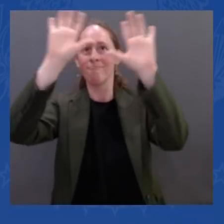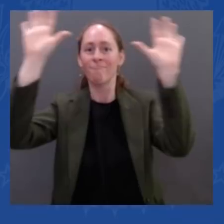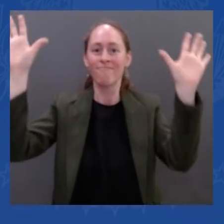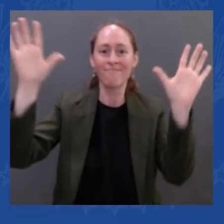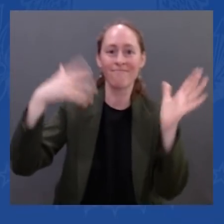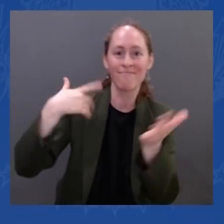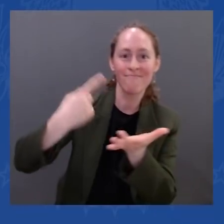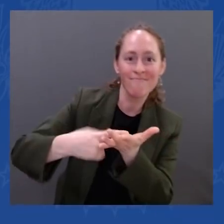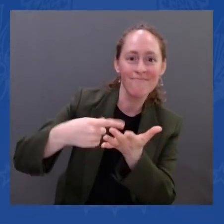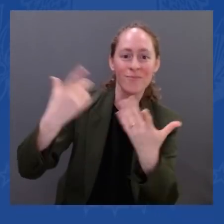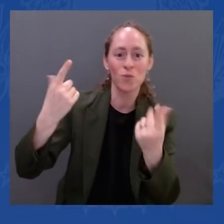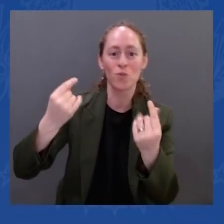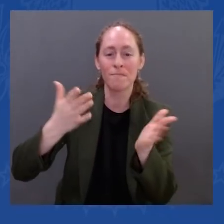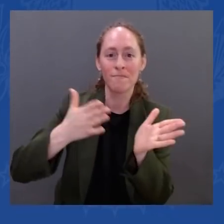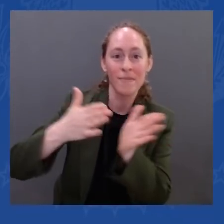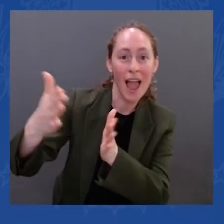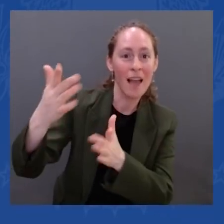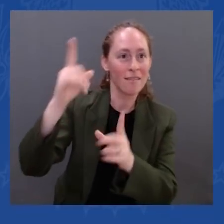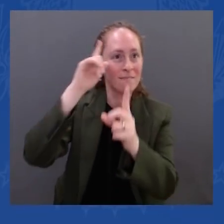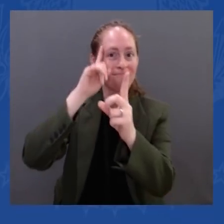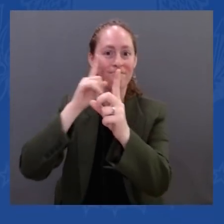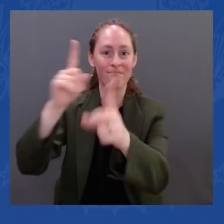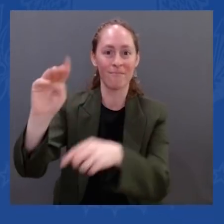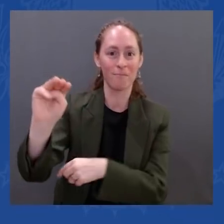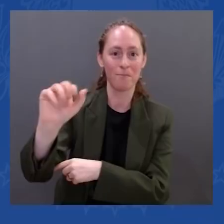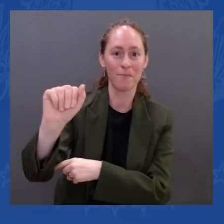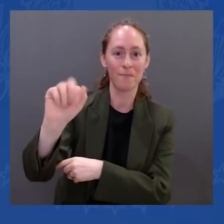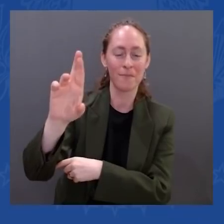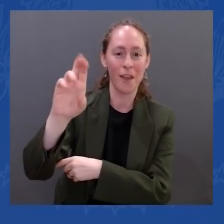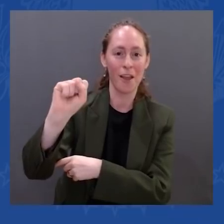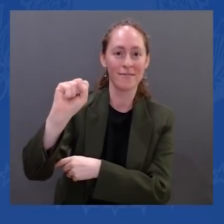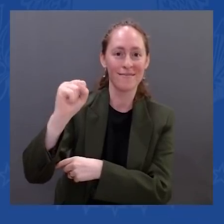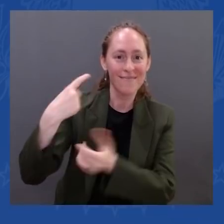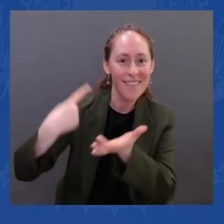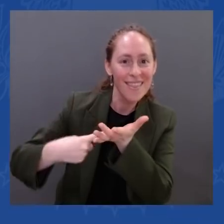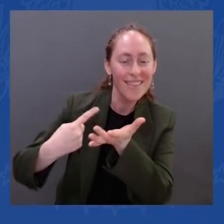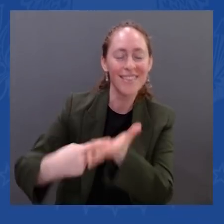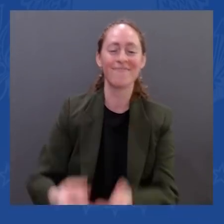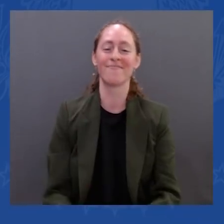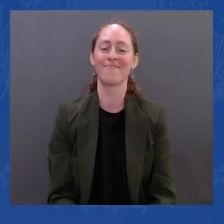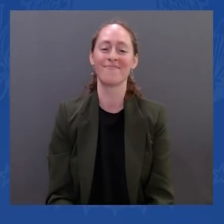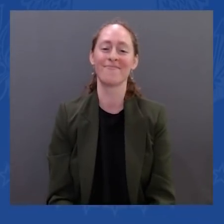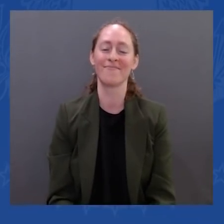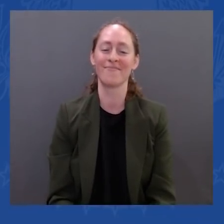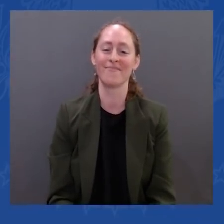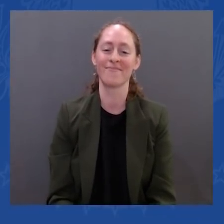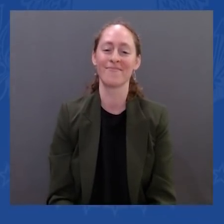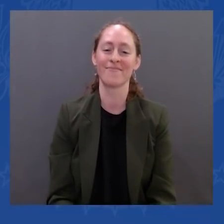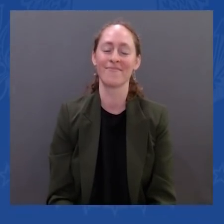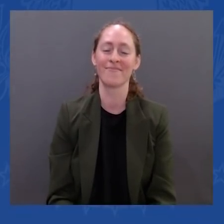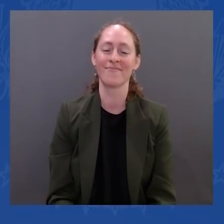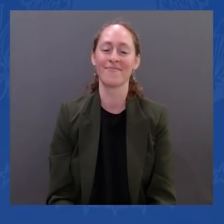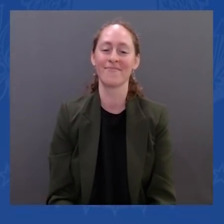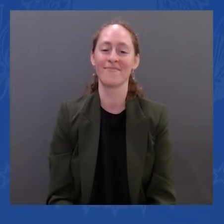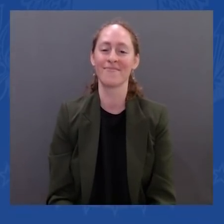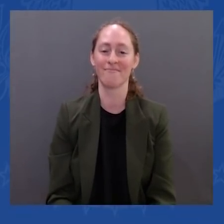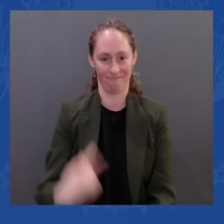and I look forward to the first Japanese astronaut joining us on the mission to the lunar surface under the Artemis program.